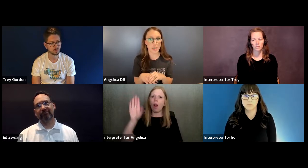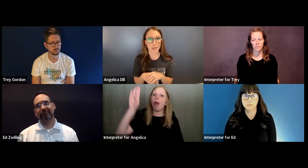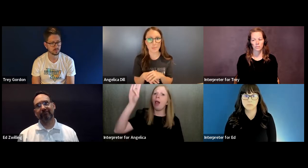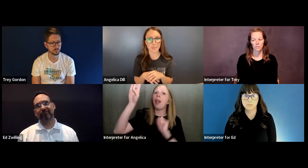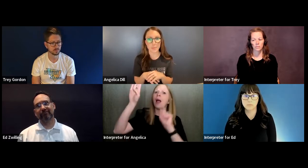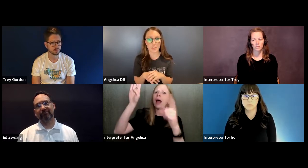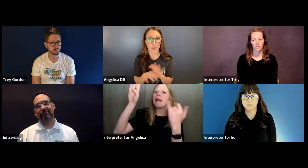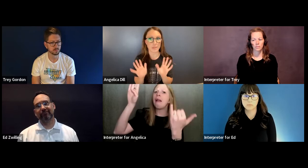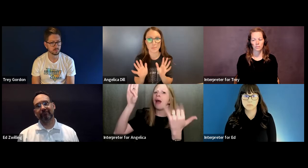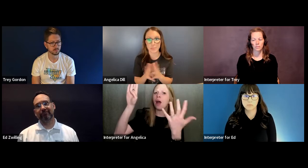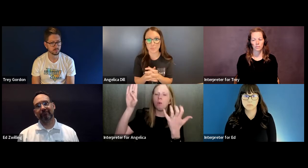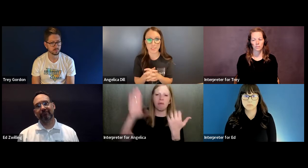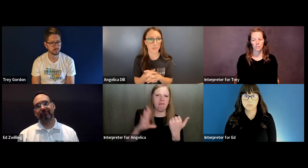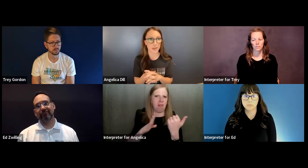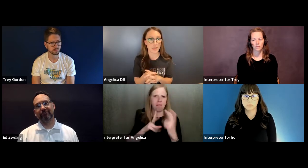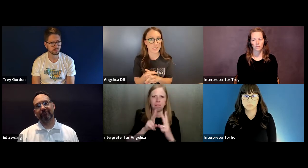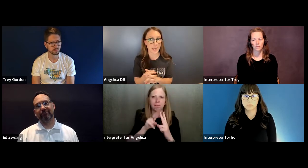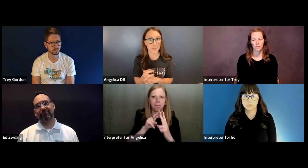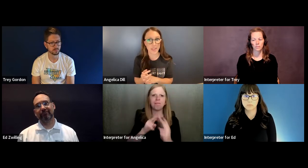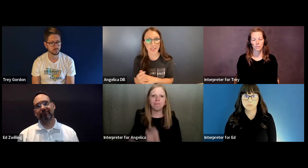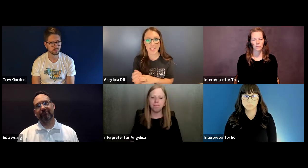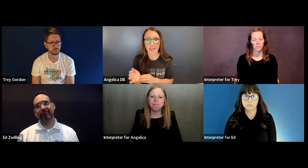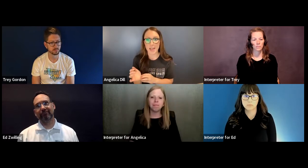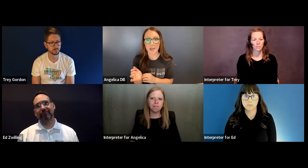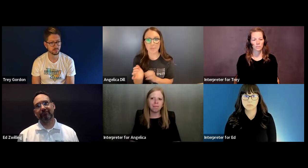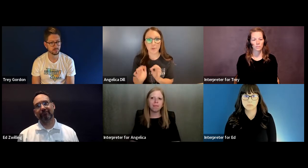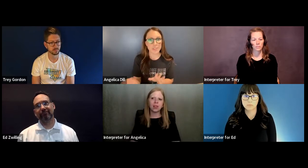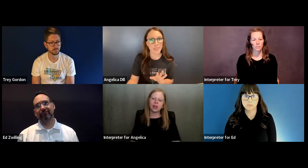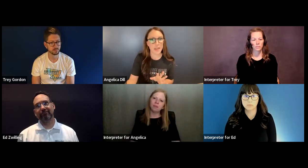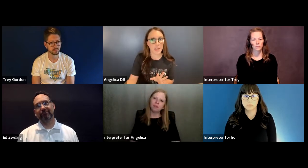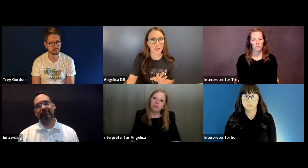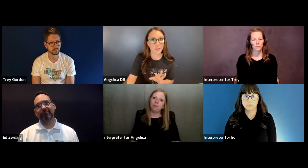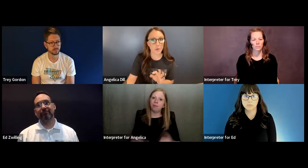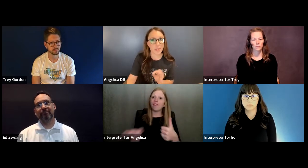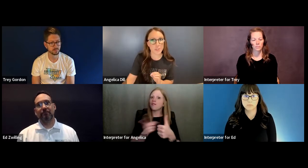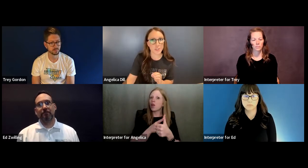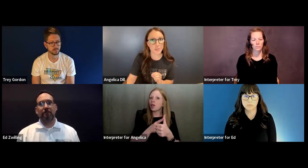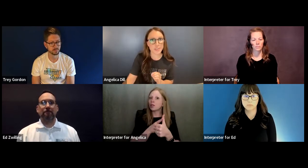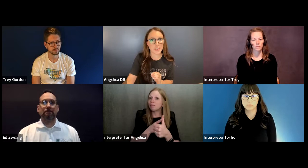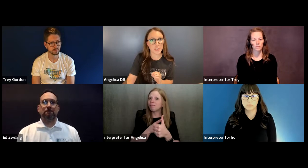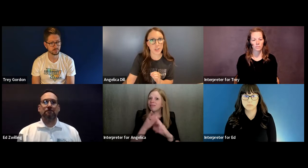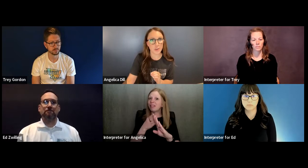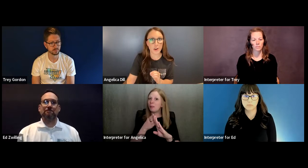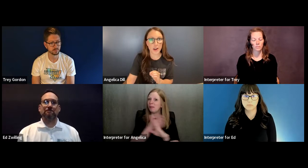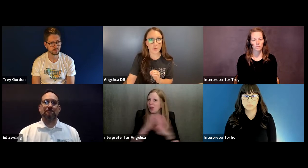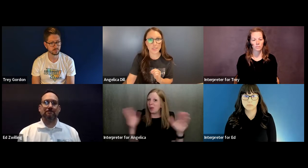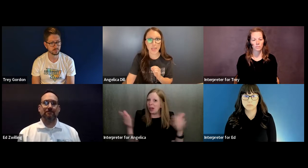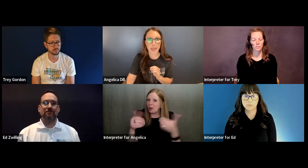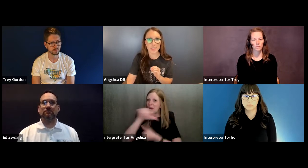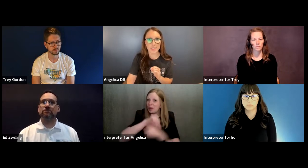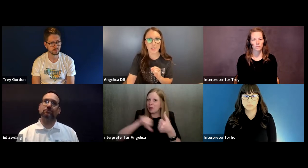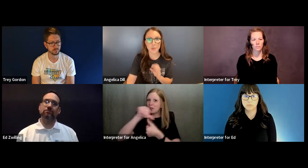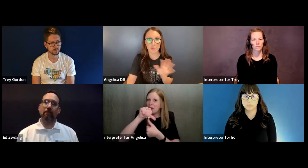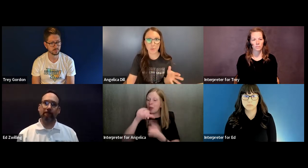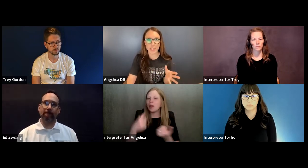um so again please do that anytime first before we introduce each other i wanted to ask who everybody